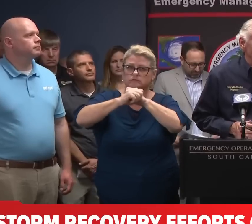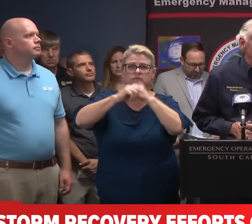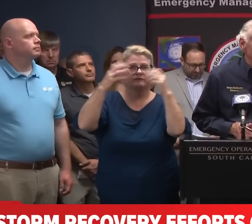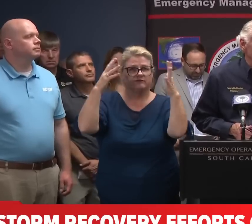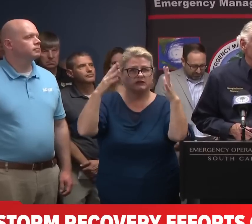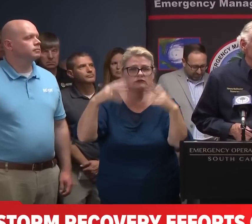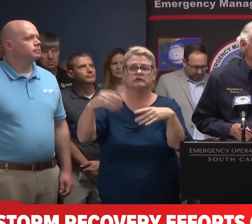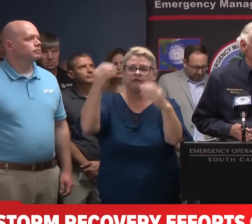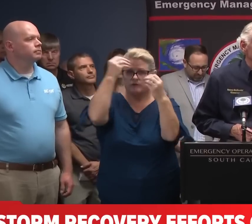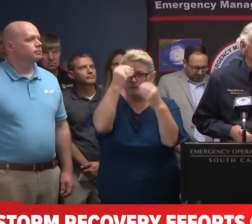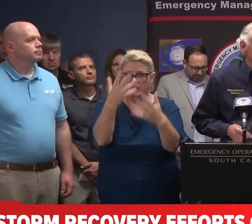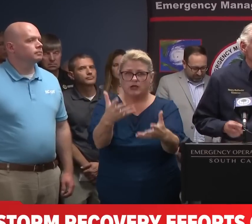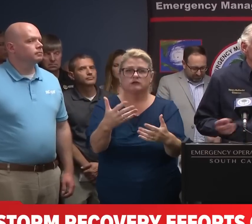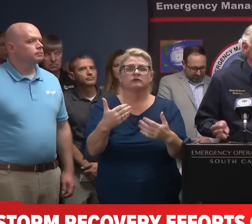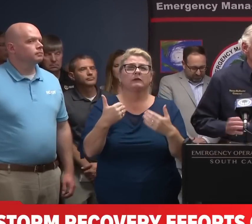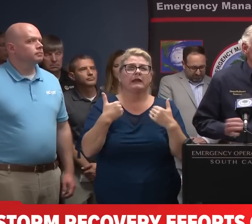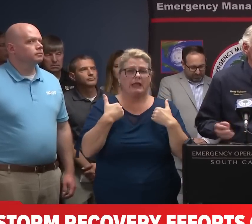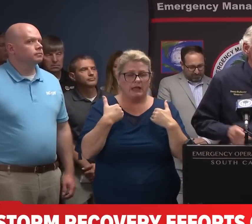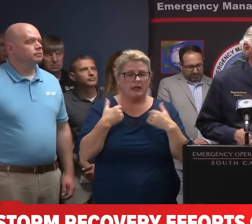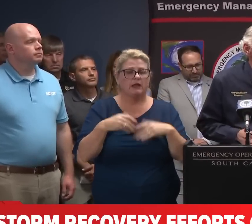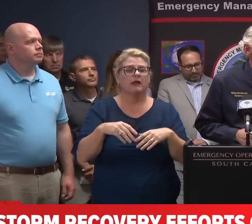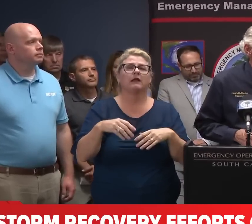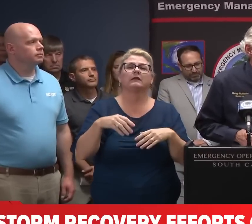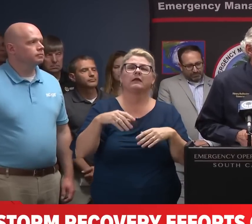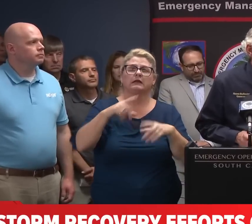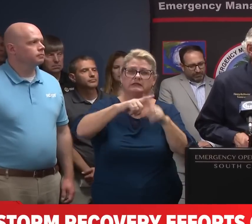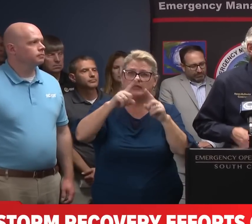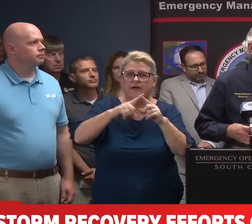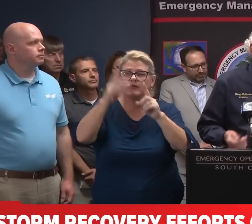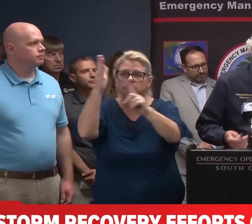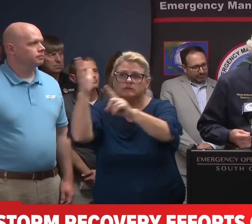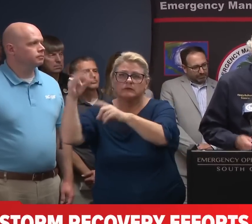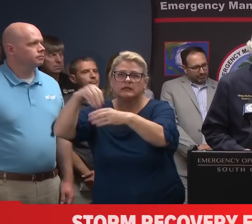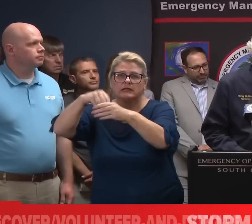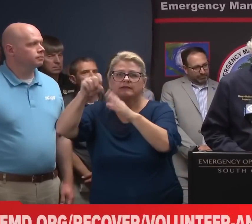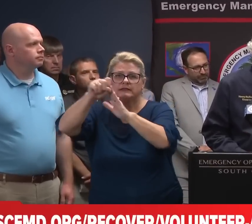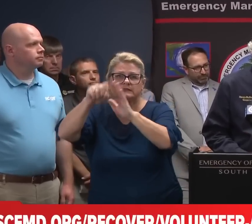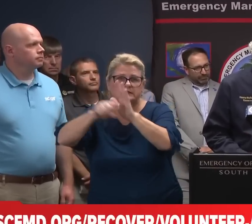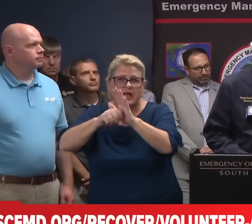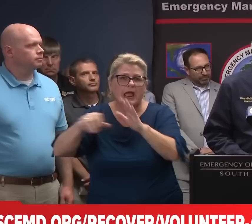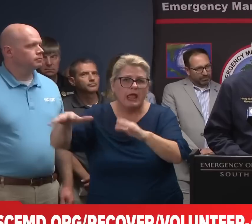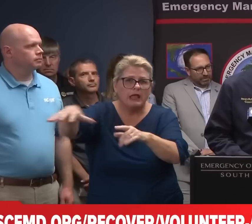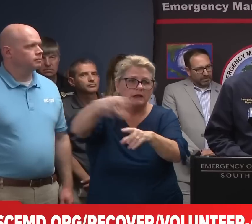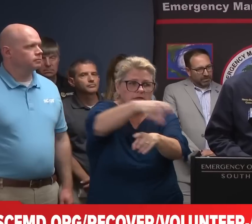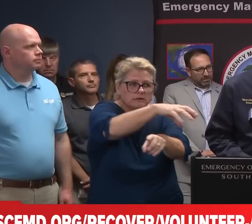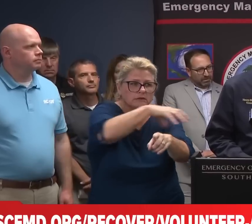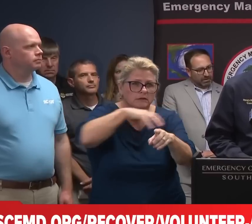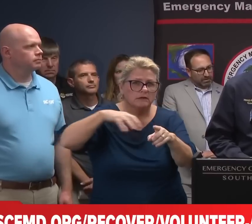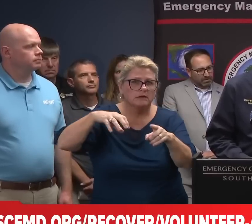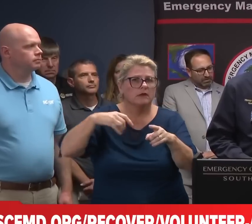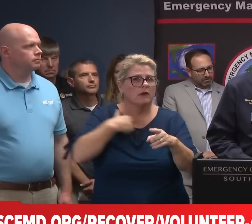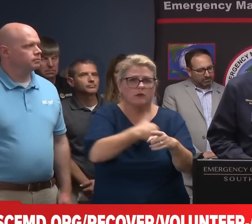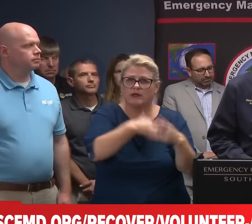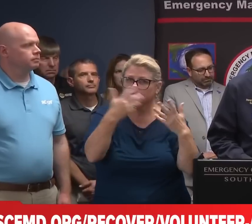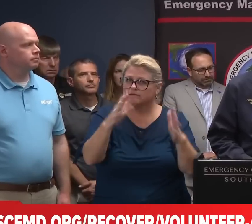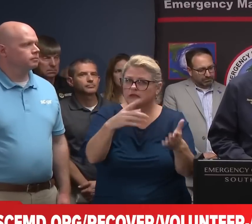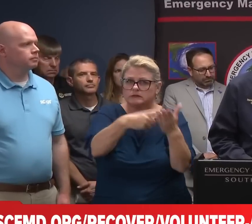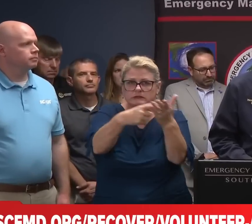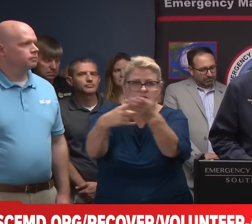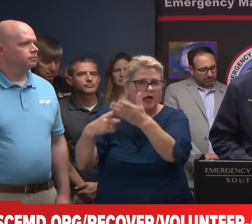And also we had a number of uh press events around the state at which these questions came up and we recited all that at those.